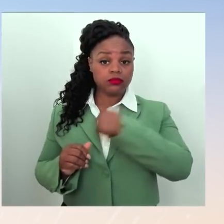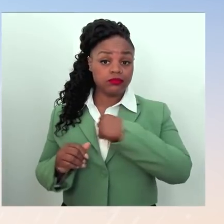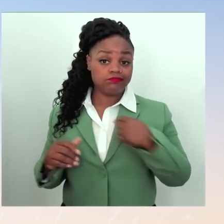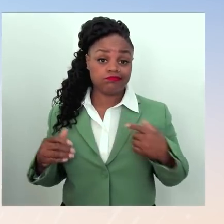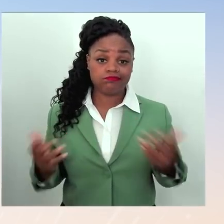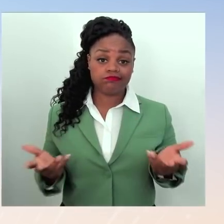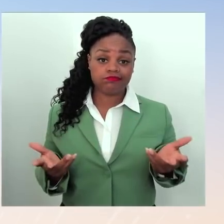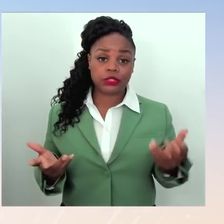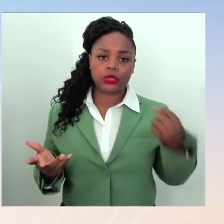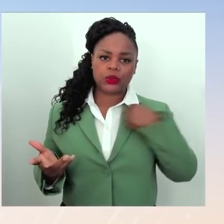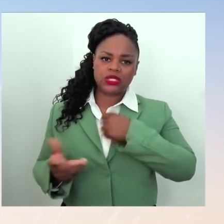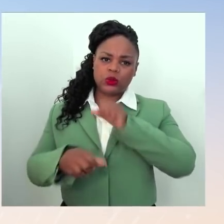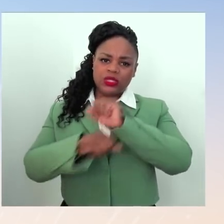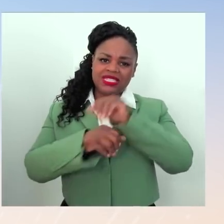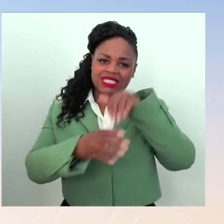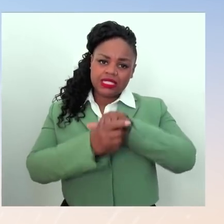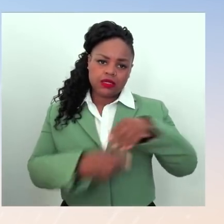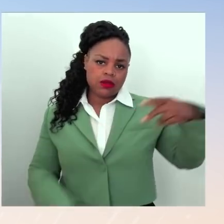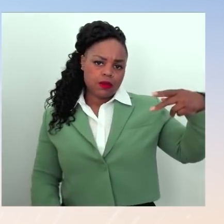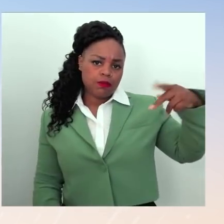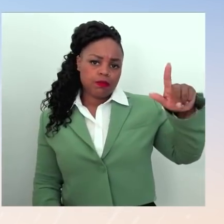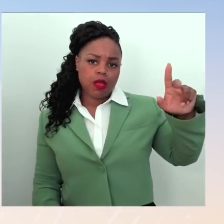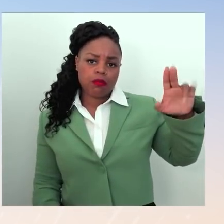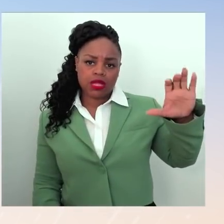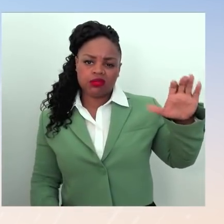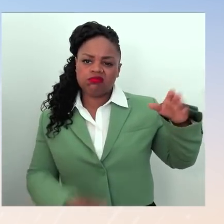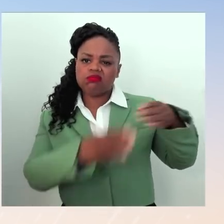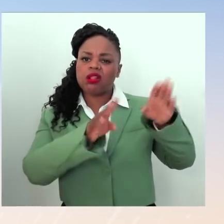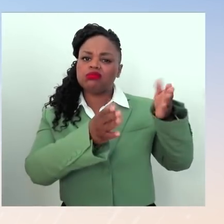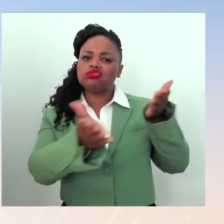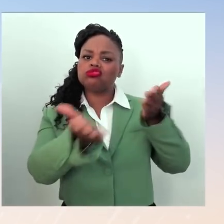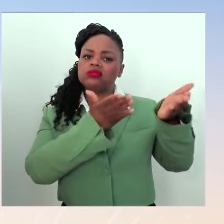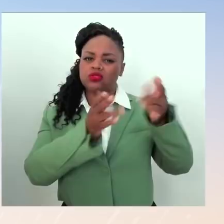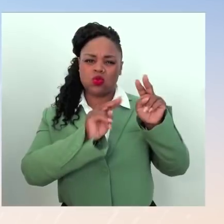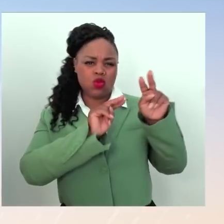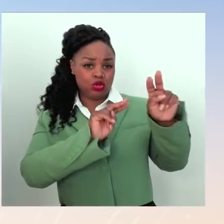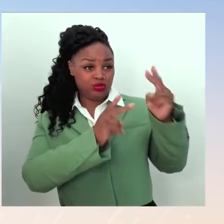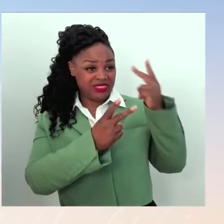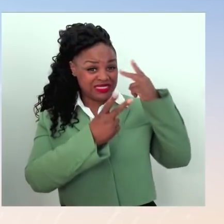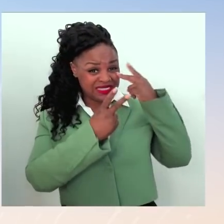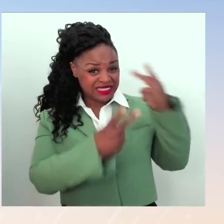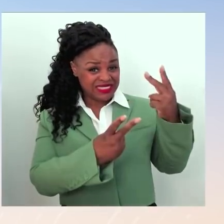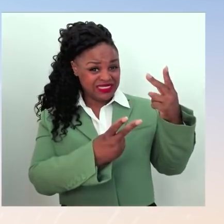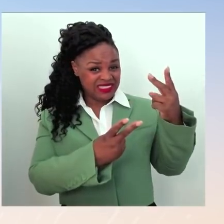you watch in these moments and there are -- there are limitations in the sense that we are not going to send U.S. troops